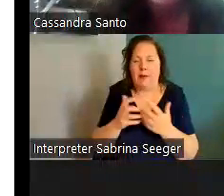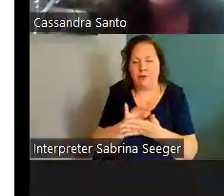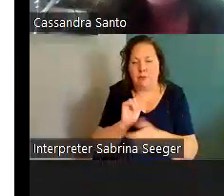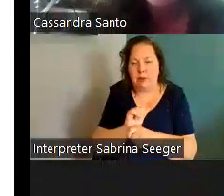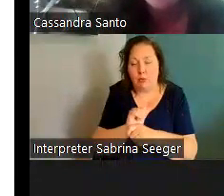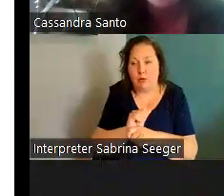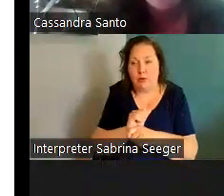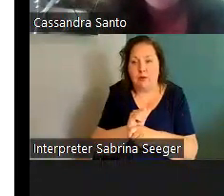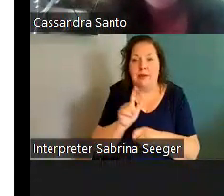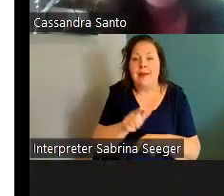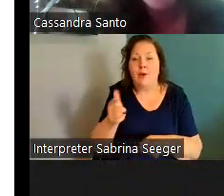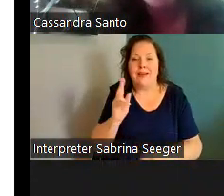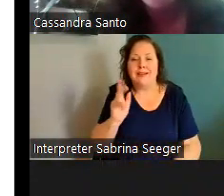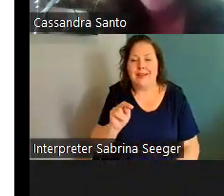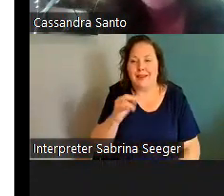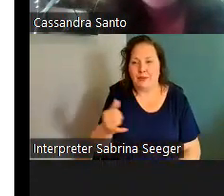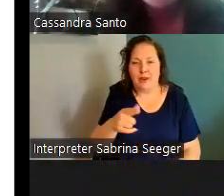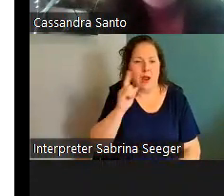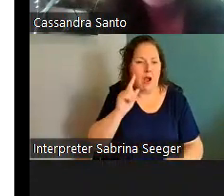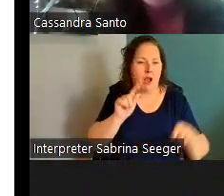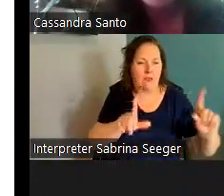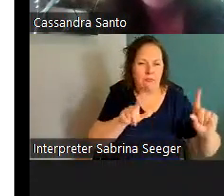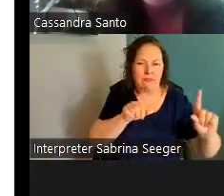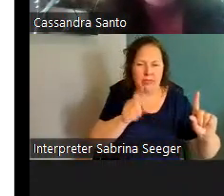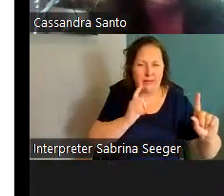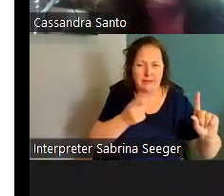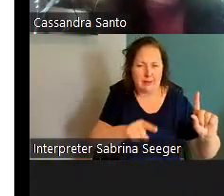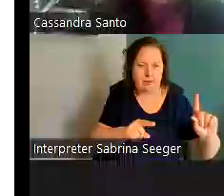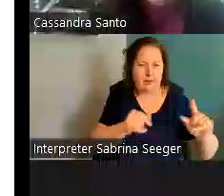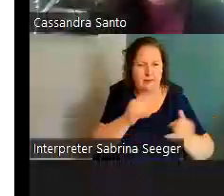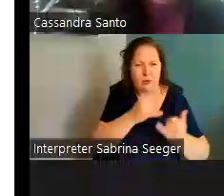I'm going to turn it over to Karen now on this next slide for the final resources and then